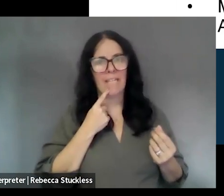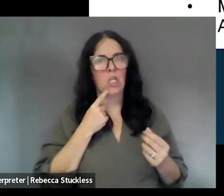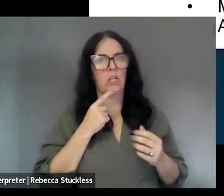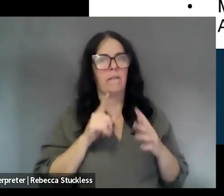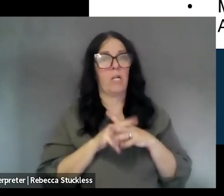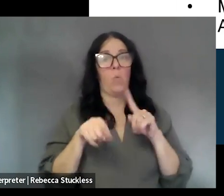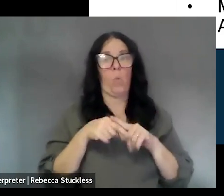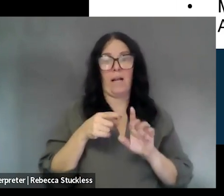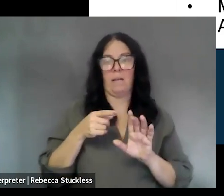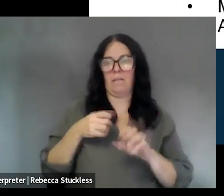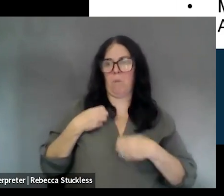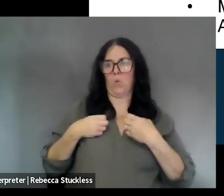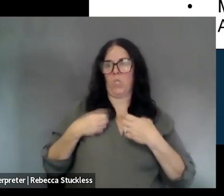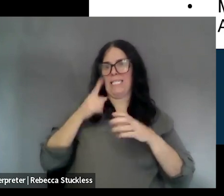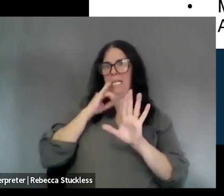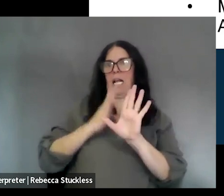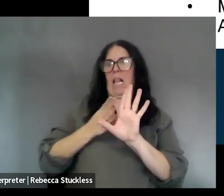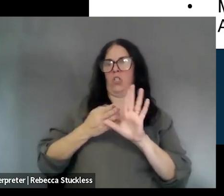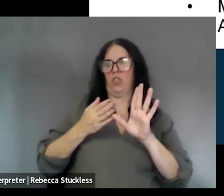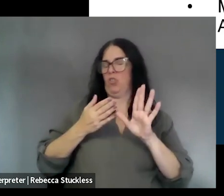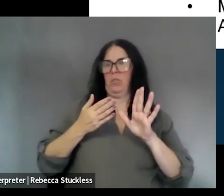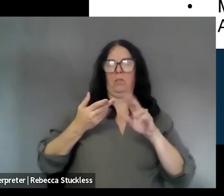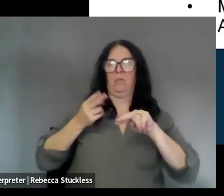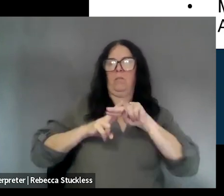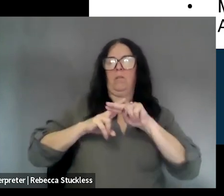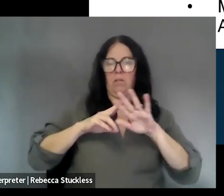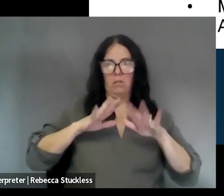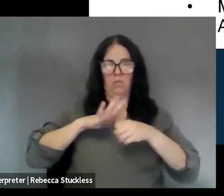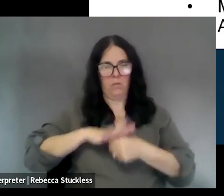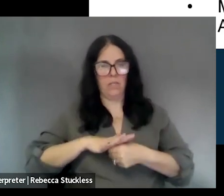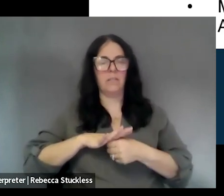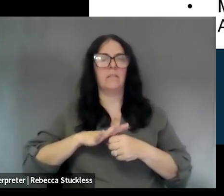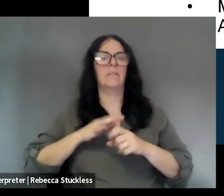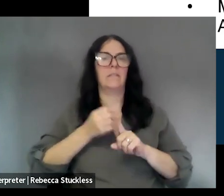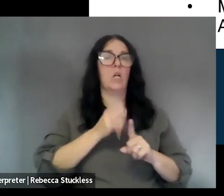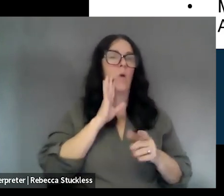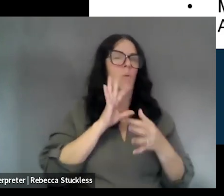moments, and then I'll go later into how some of my learning difficulties also contributed to those